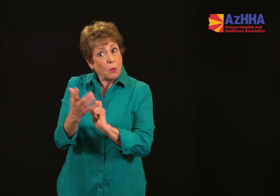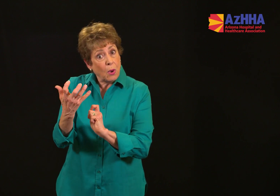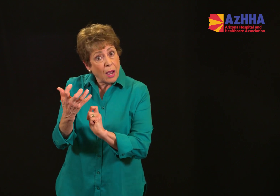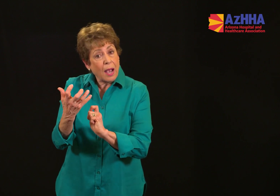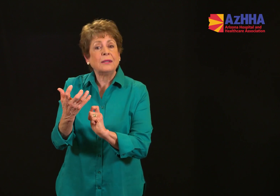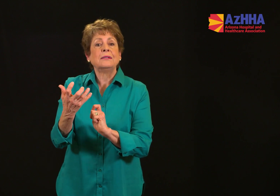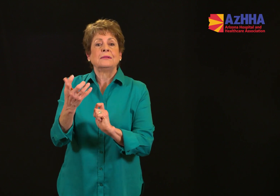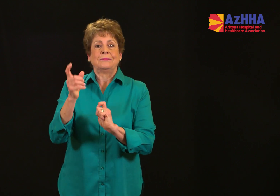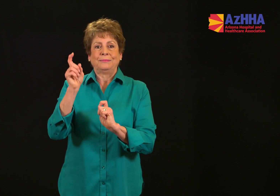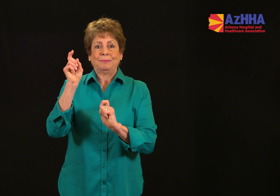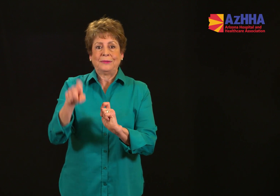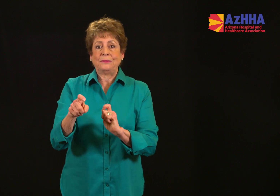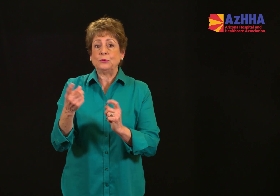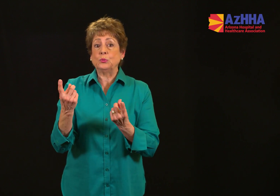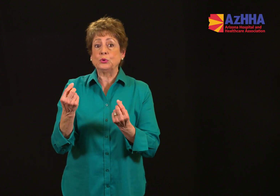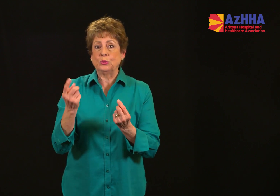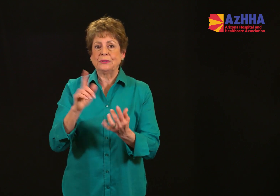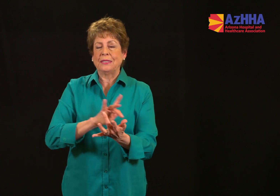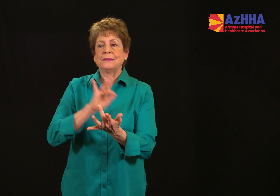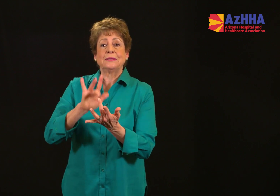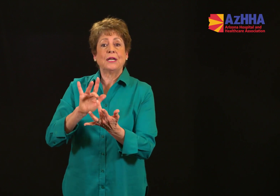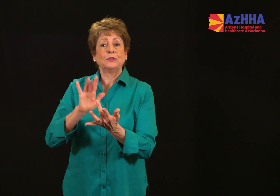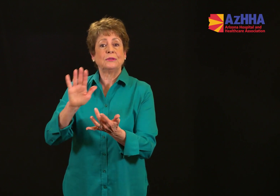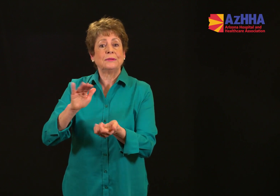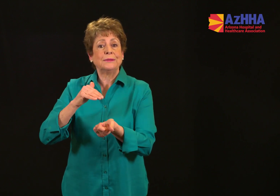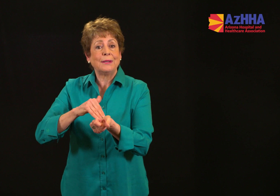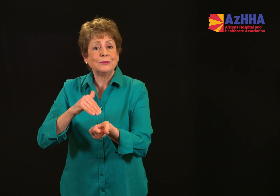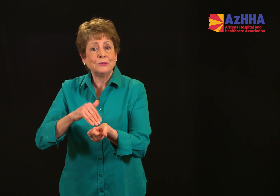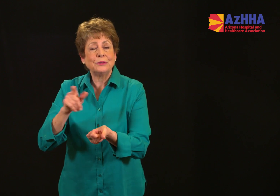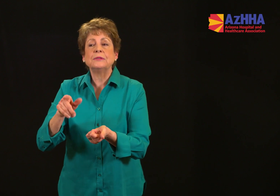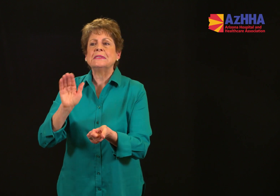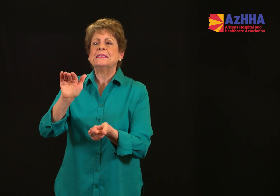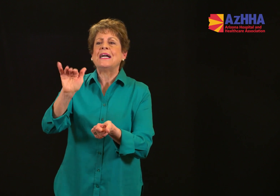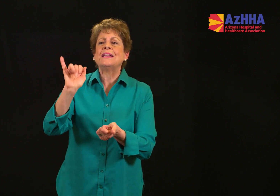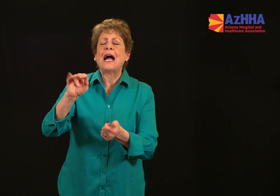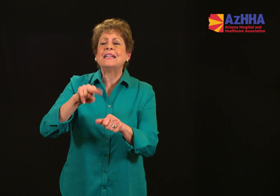To modify the form, the individual needs to contact their healthcare provider